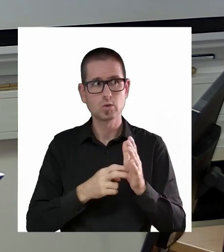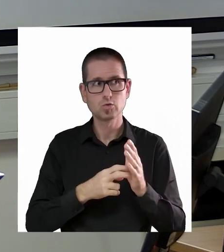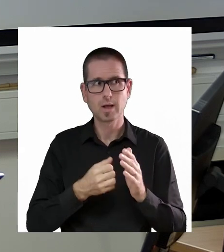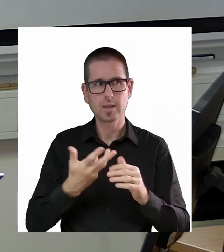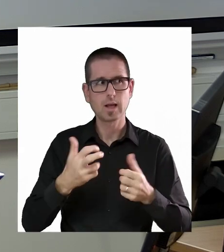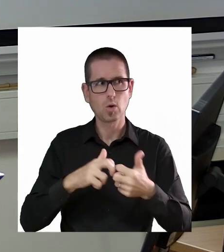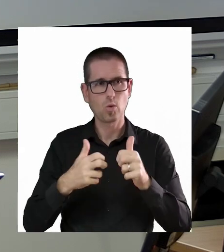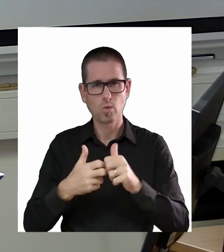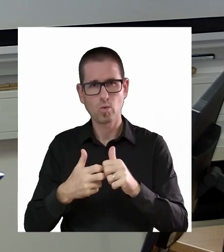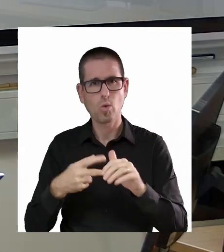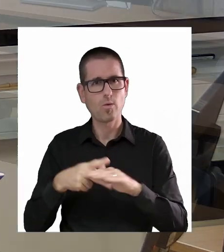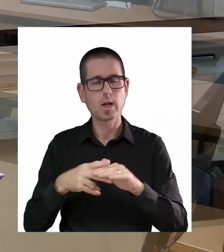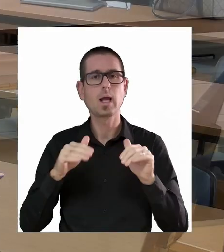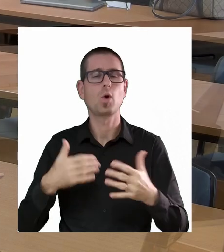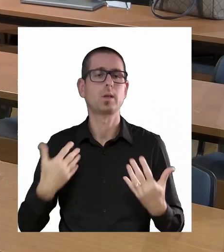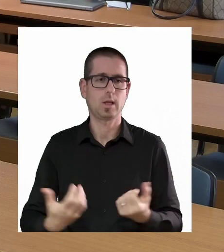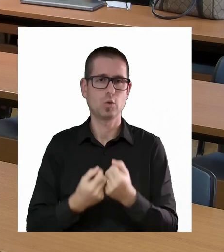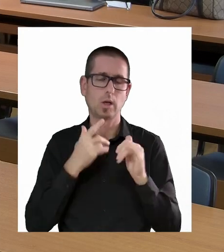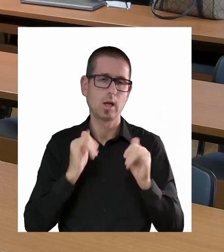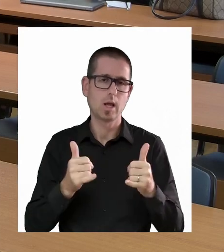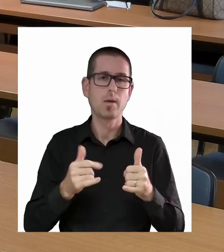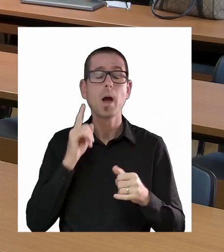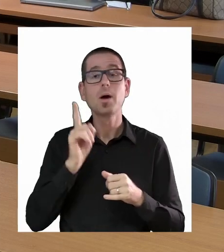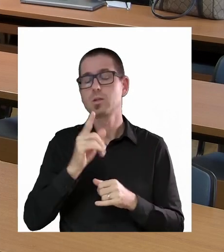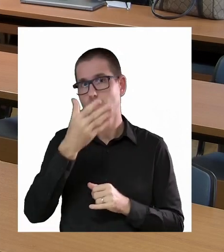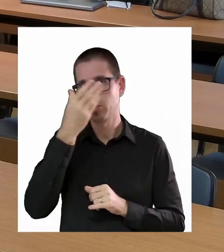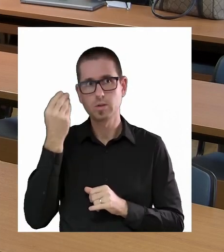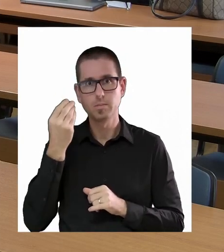that need to be resolved, but it's not forgotten. Definitely this